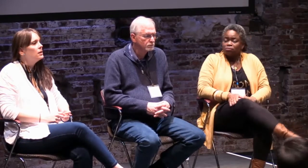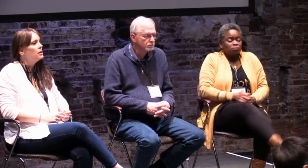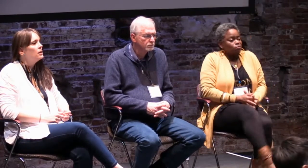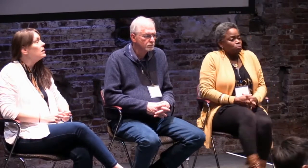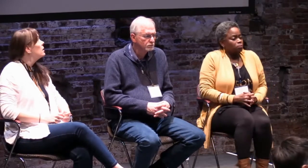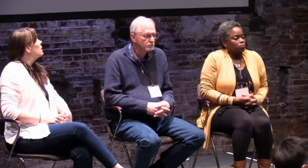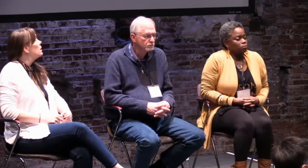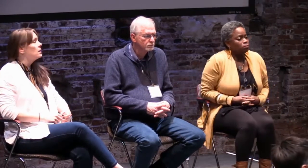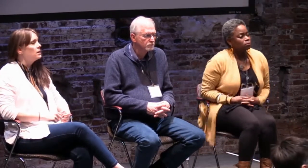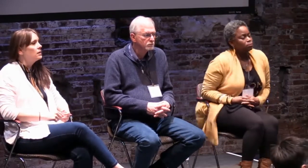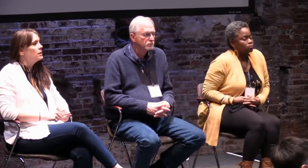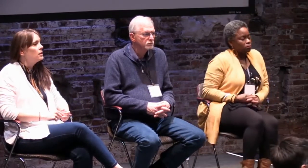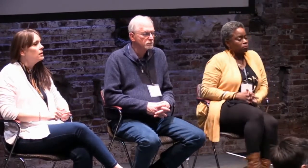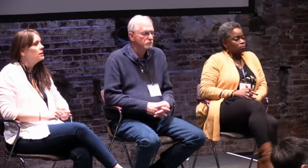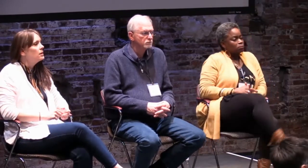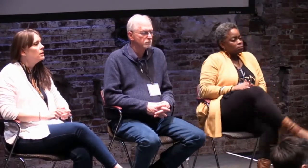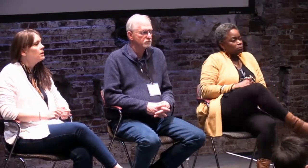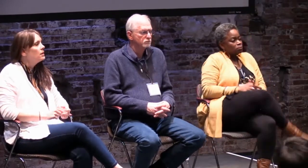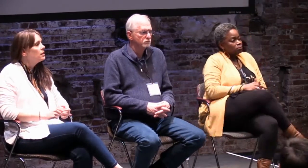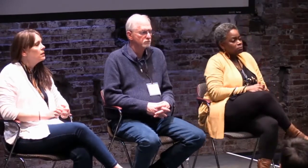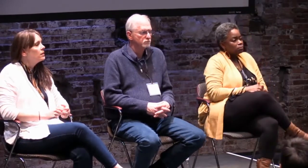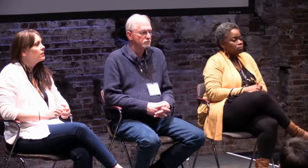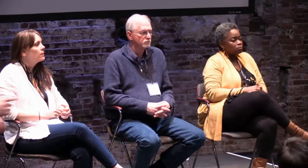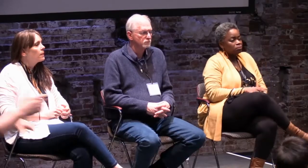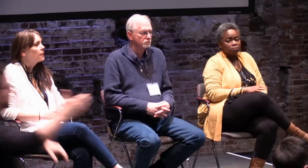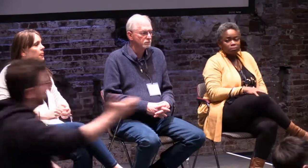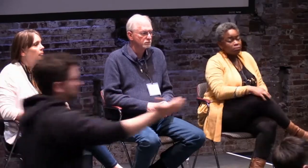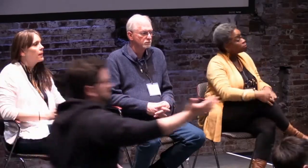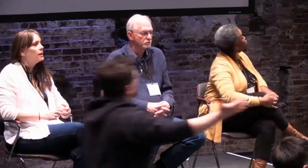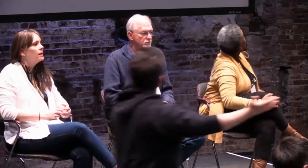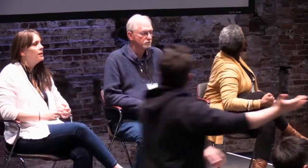(speaker too quiet to understand)